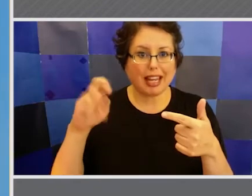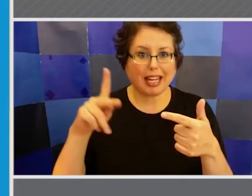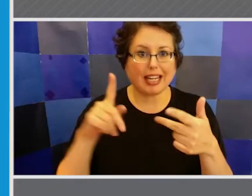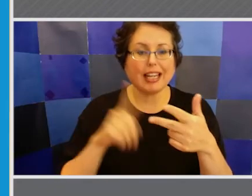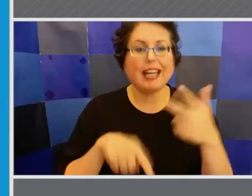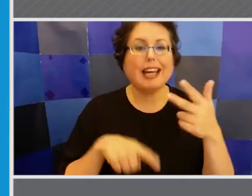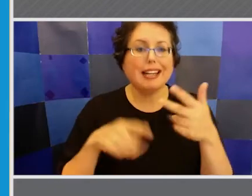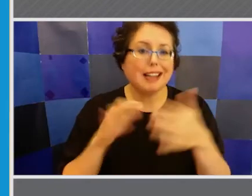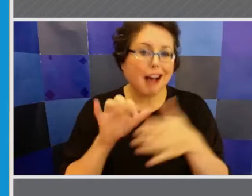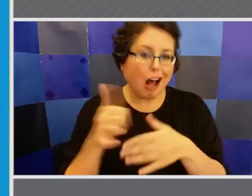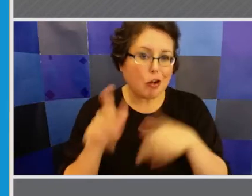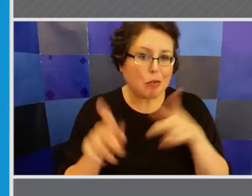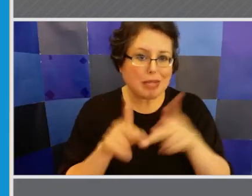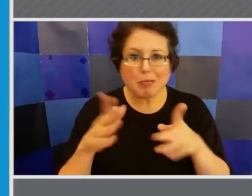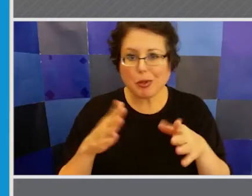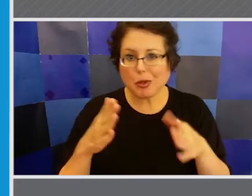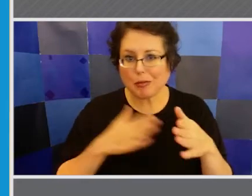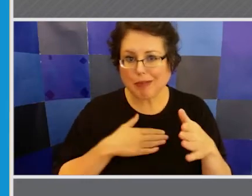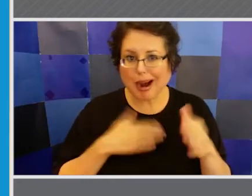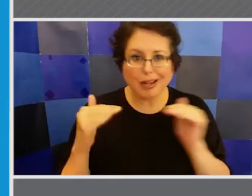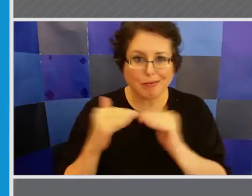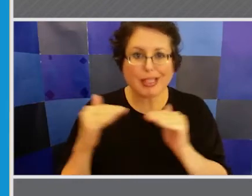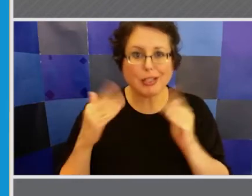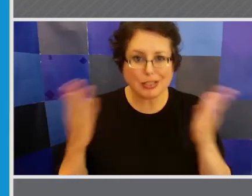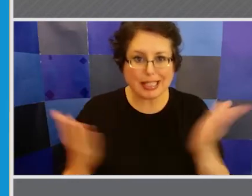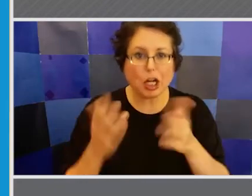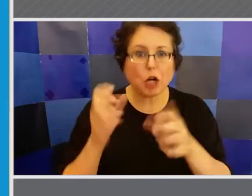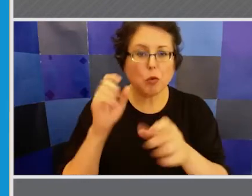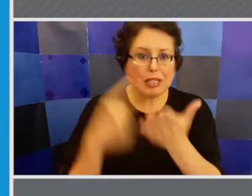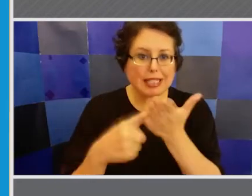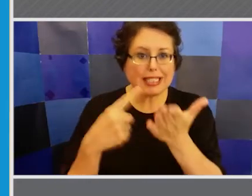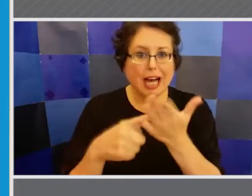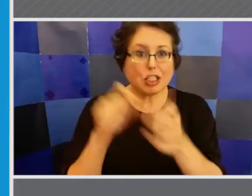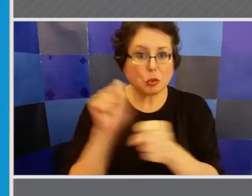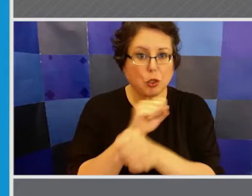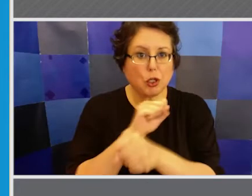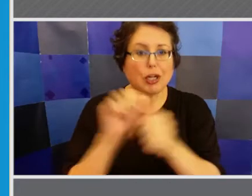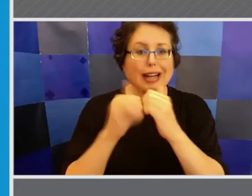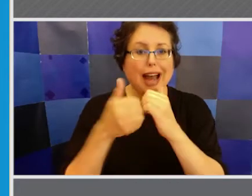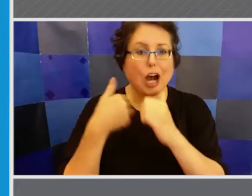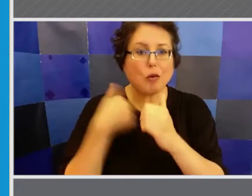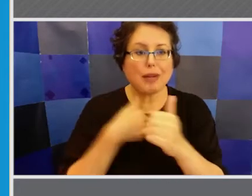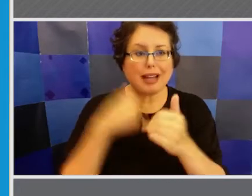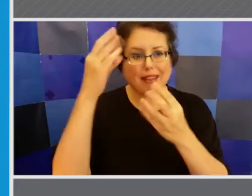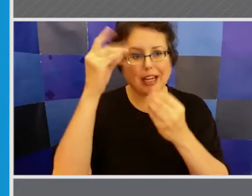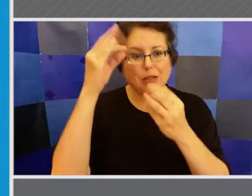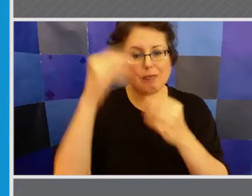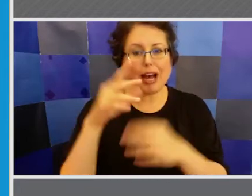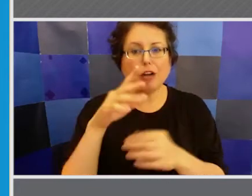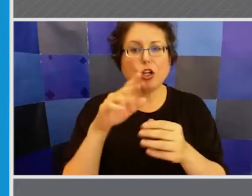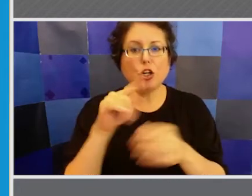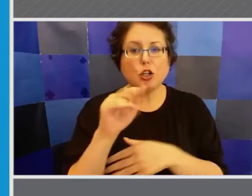talk a bit about your in the work we do, and specifically how we think about the use of tools like CPG to support our work.